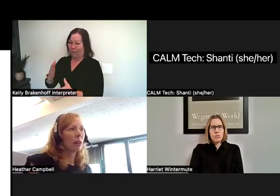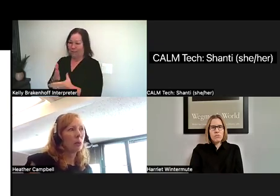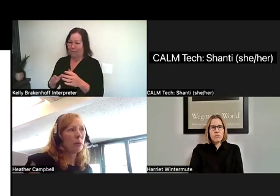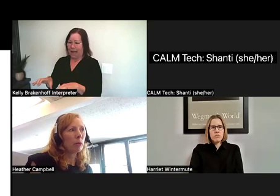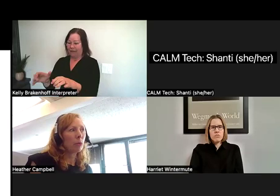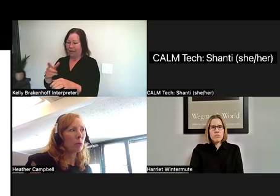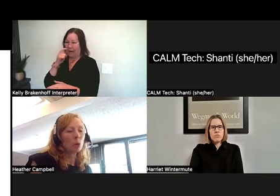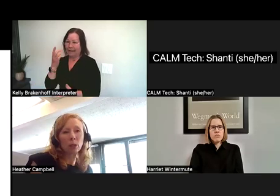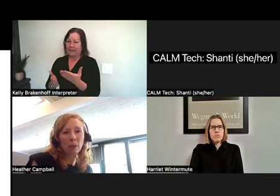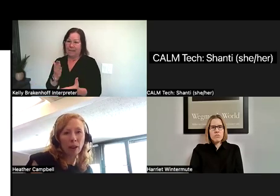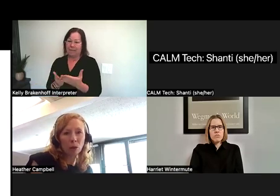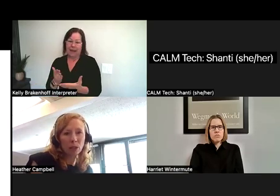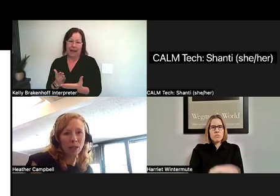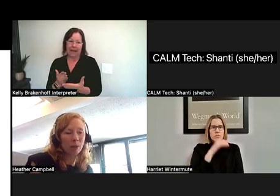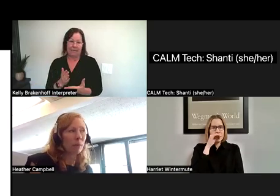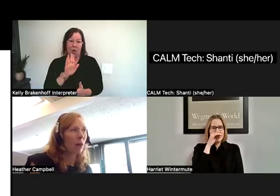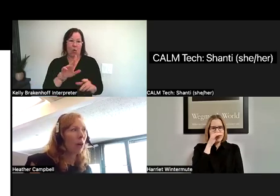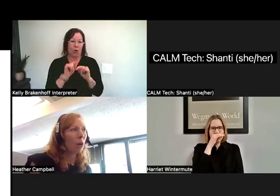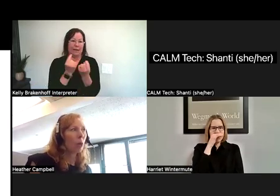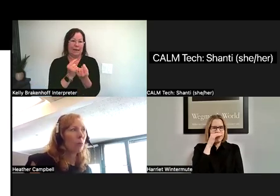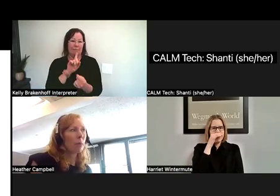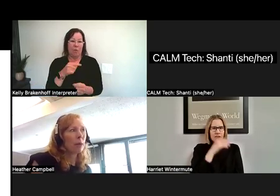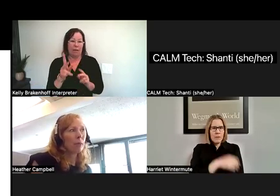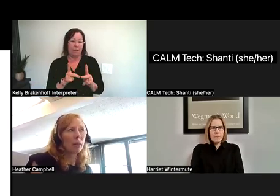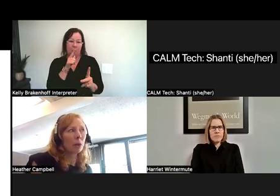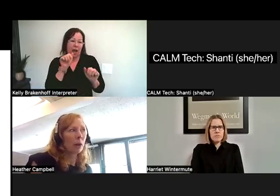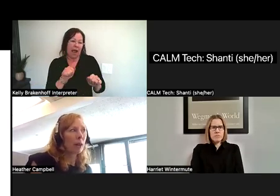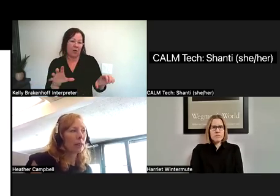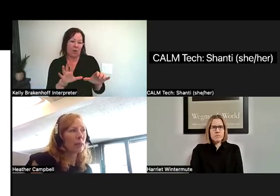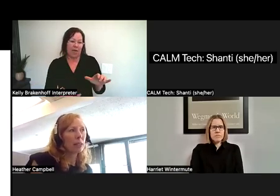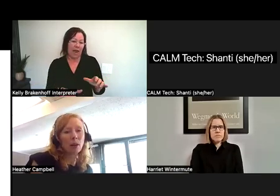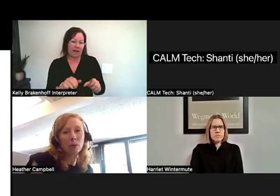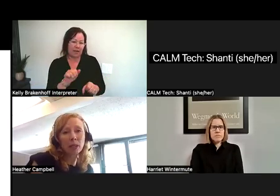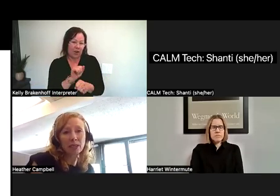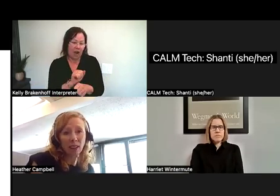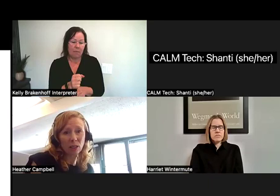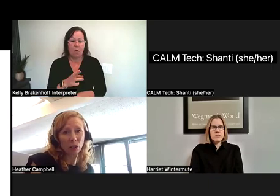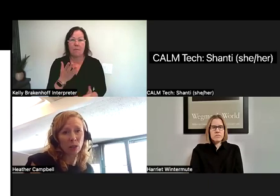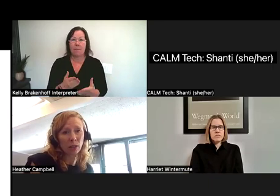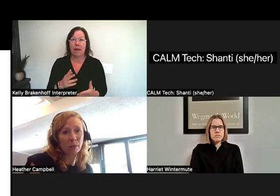only be performed by your team or maybe there are activities that have been assigned to your team by